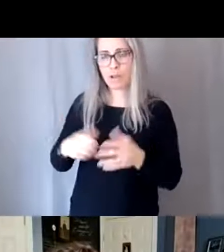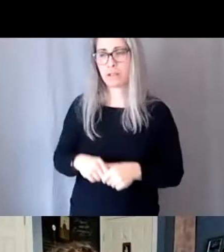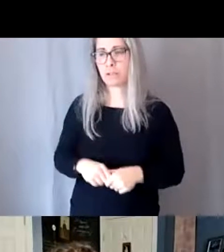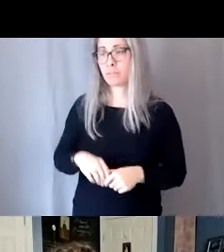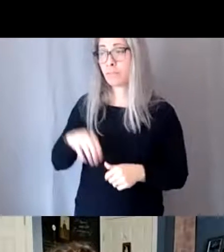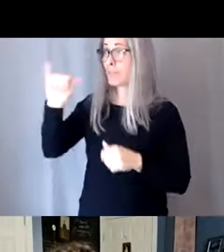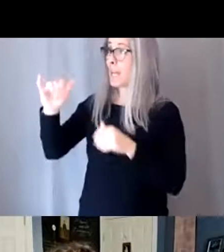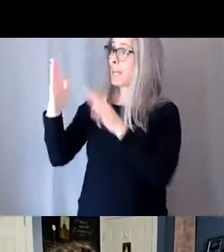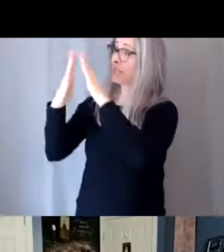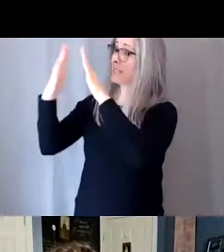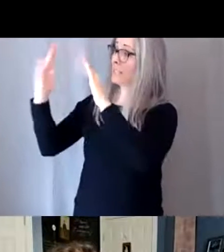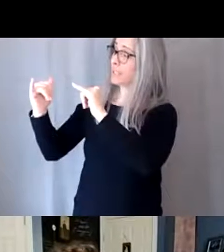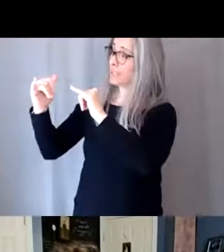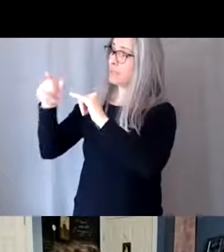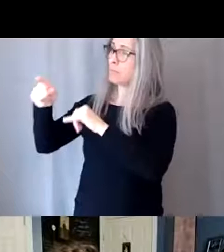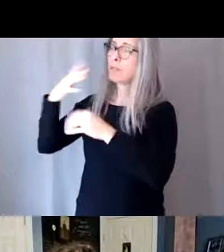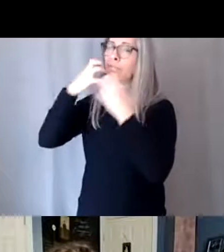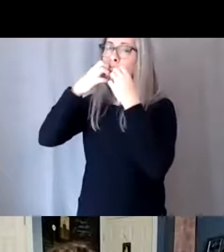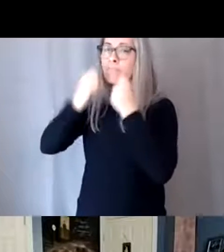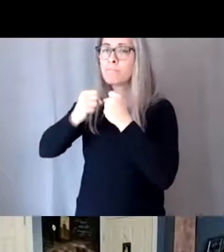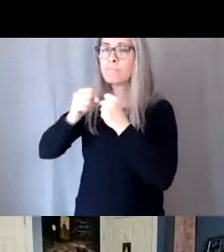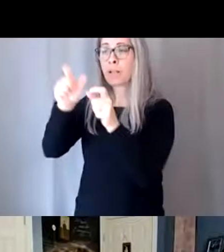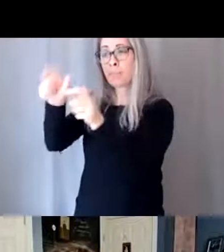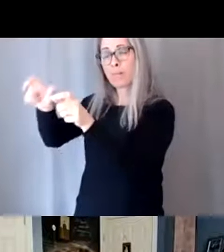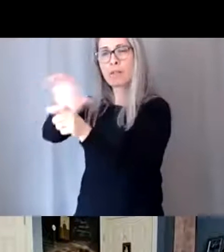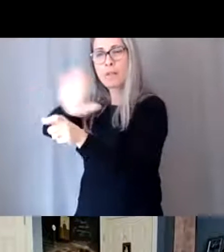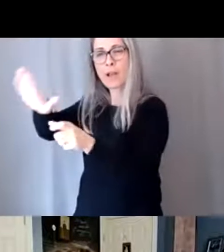people's bodies and minds based on societally constructed ideas of